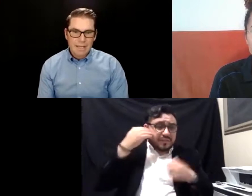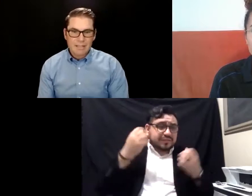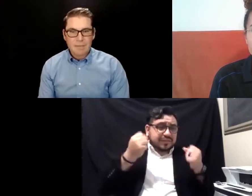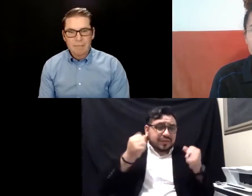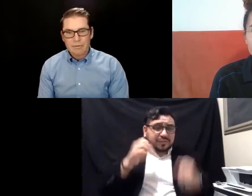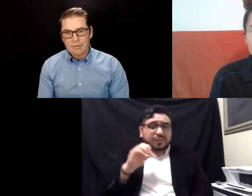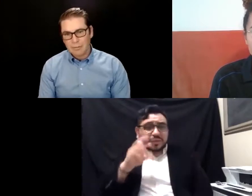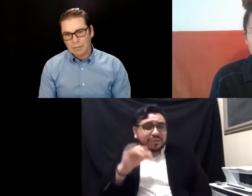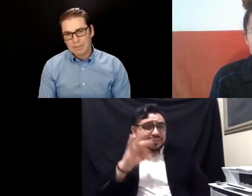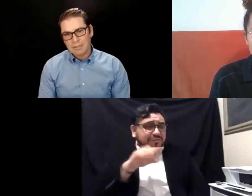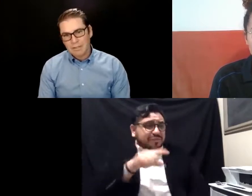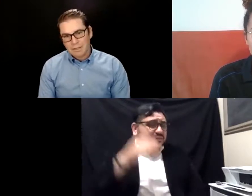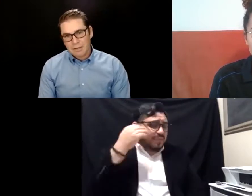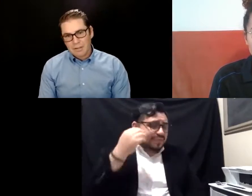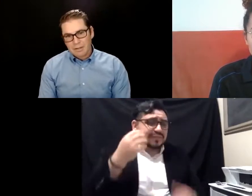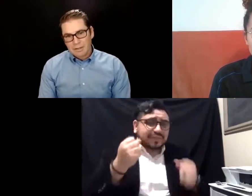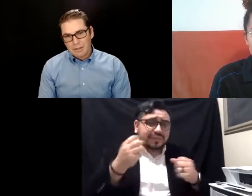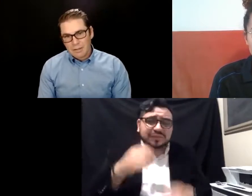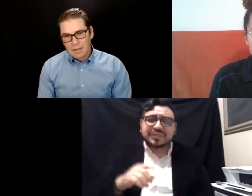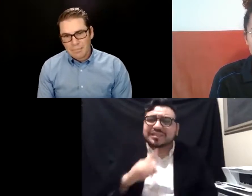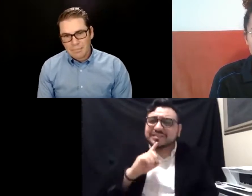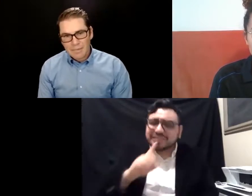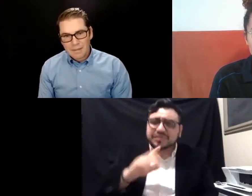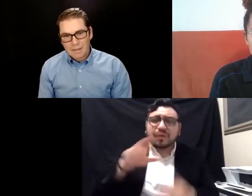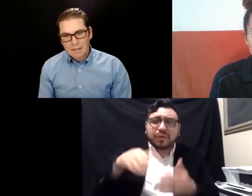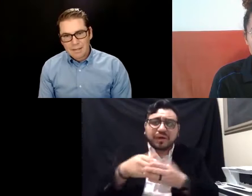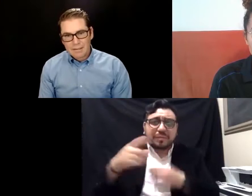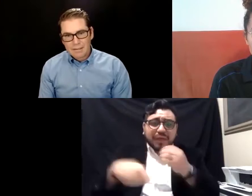that will expand both of their worlds.